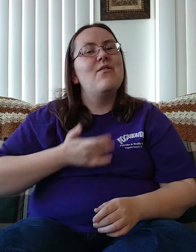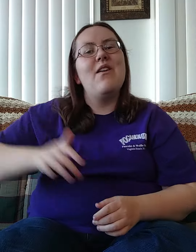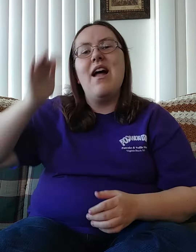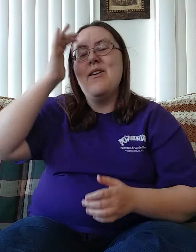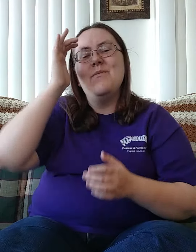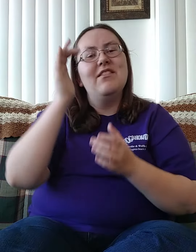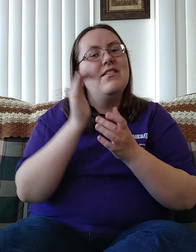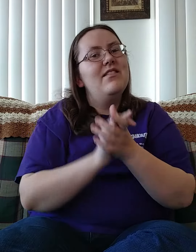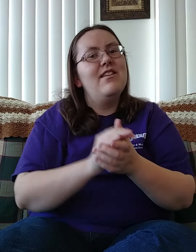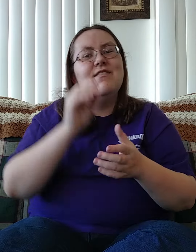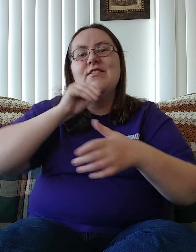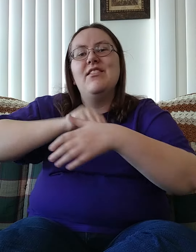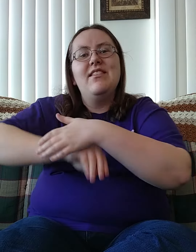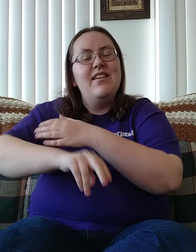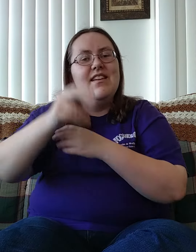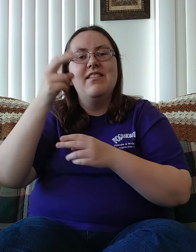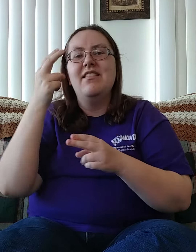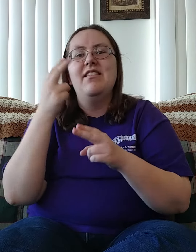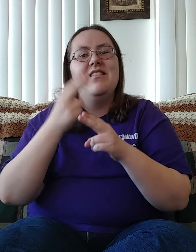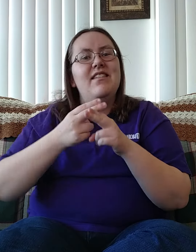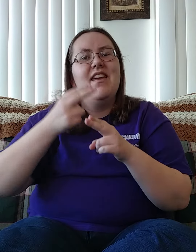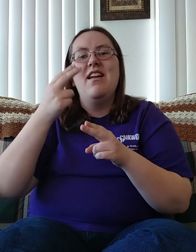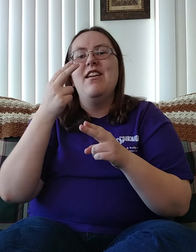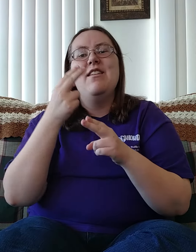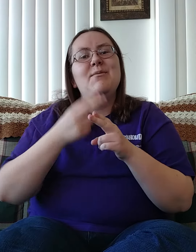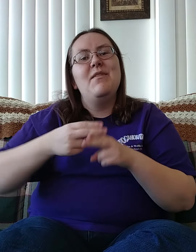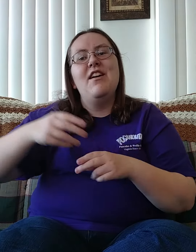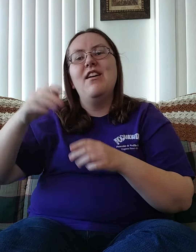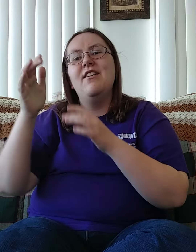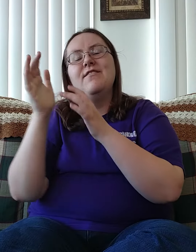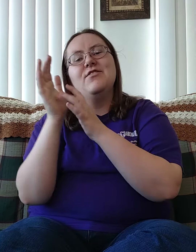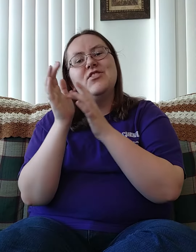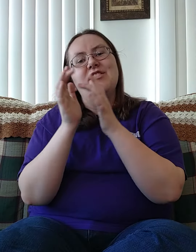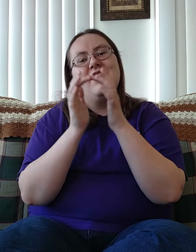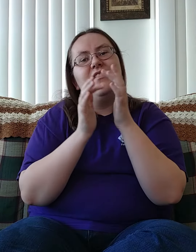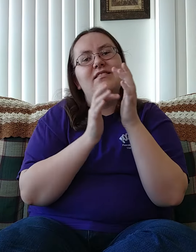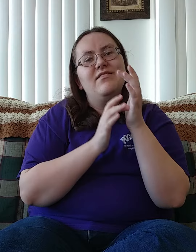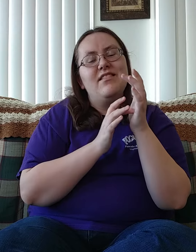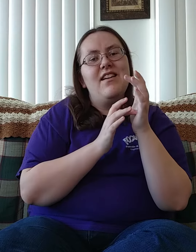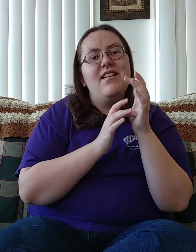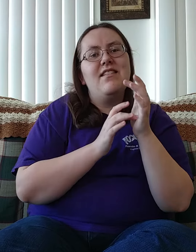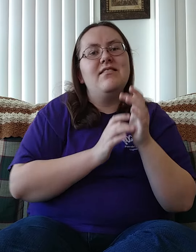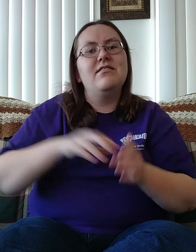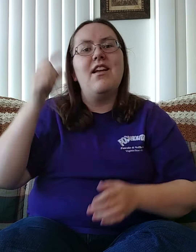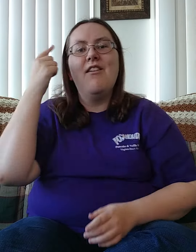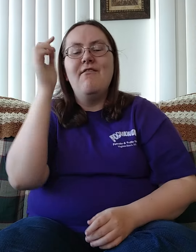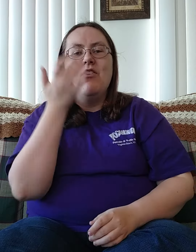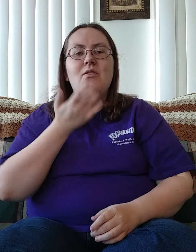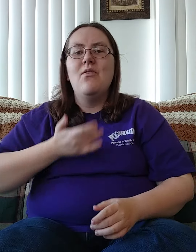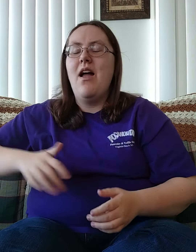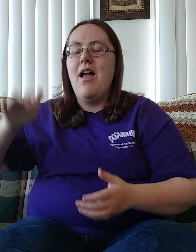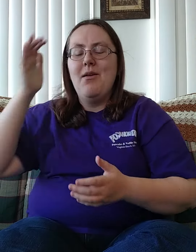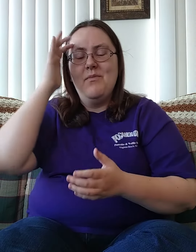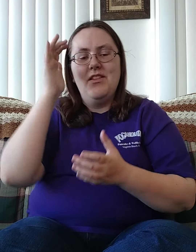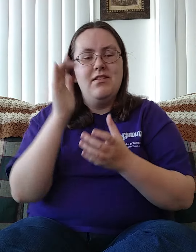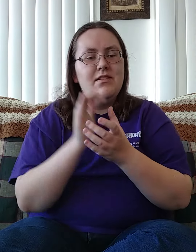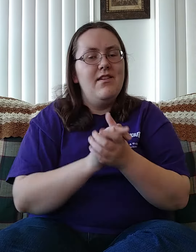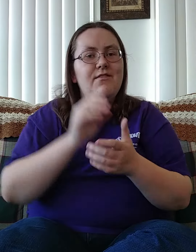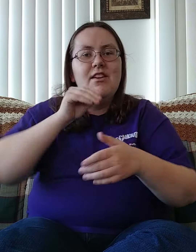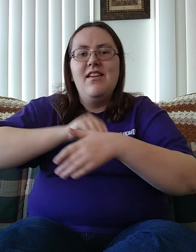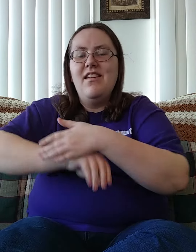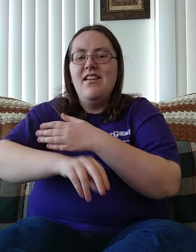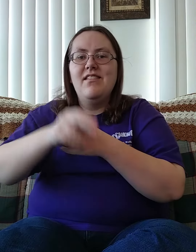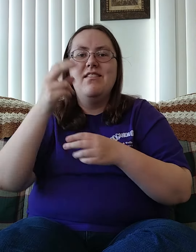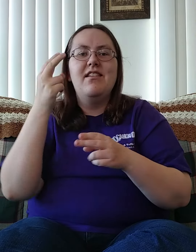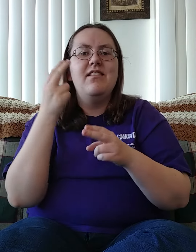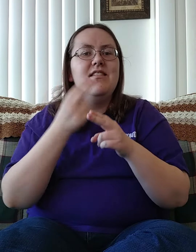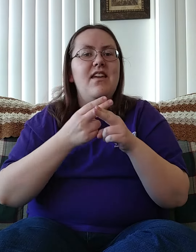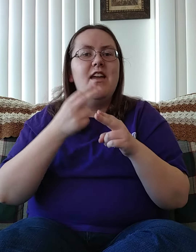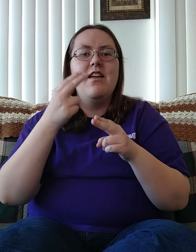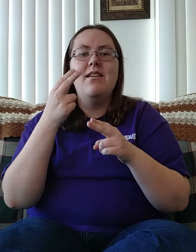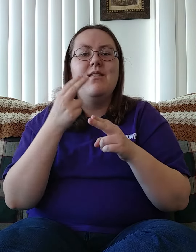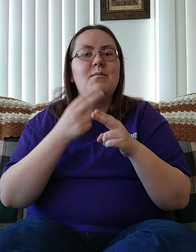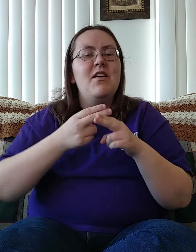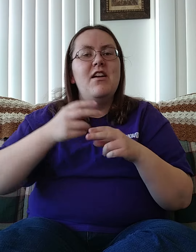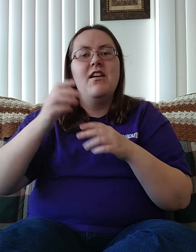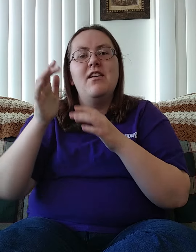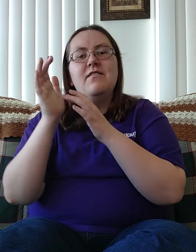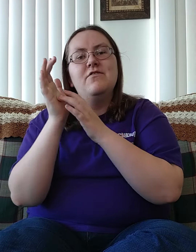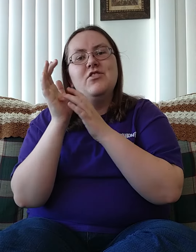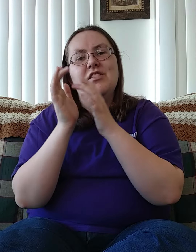For I believe in the name of Jesus